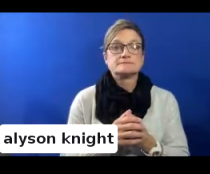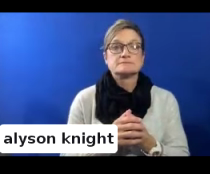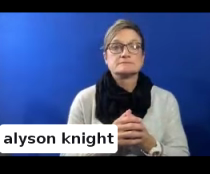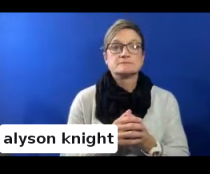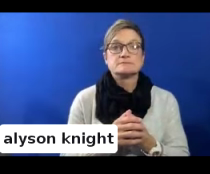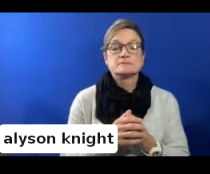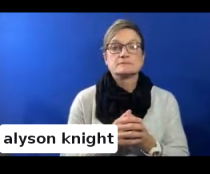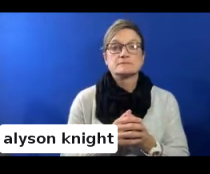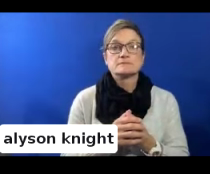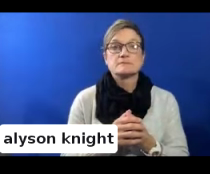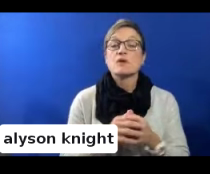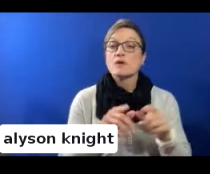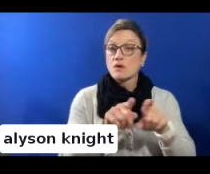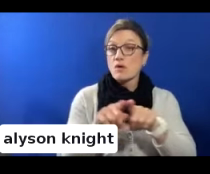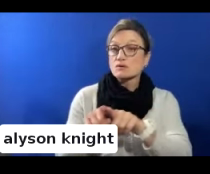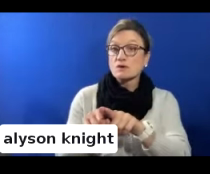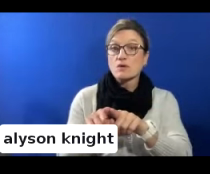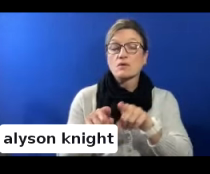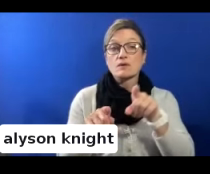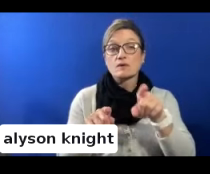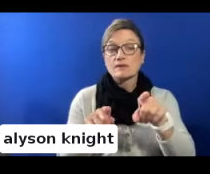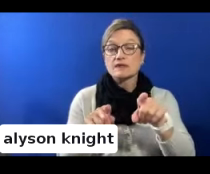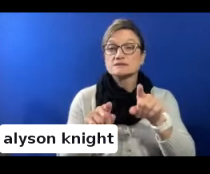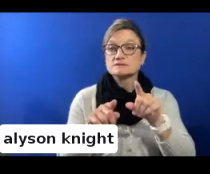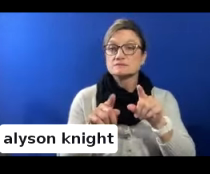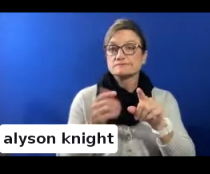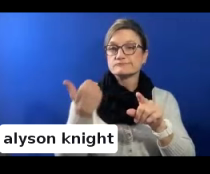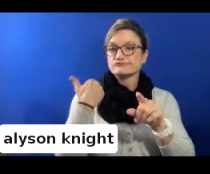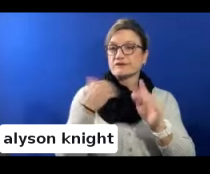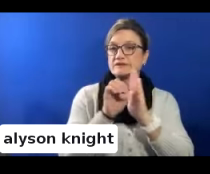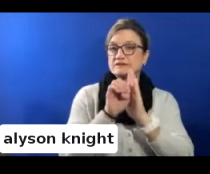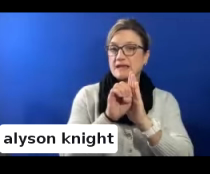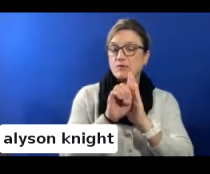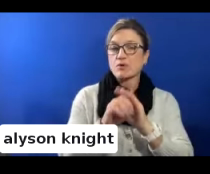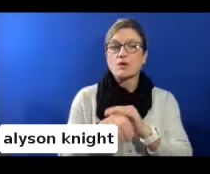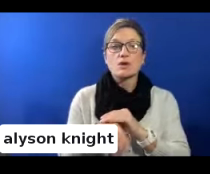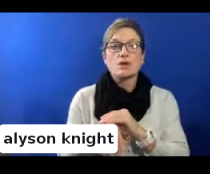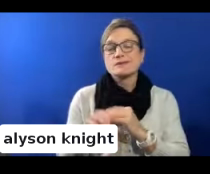In addition to the example I gave earlier, your sample response could be,